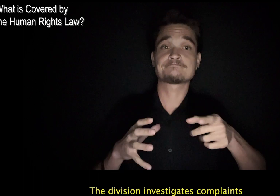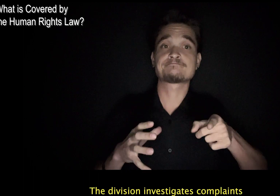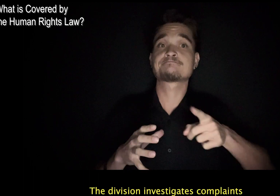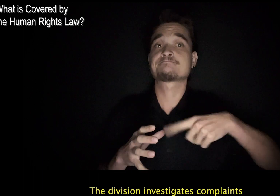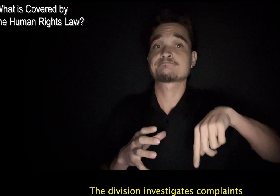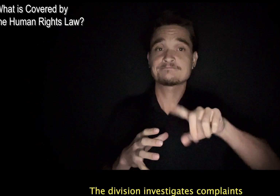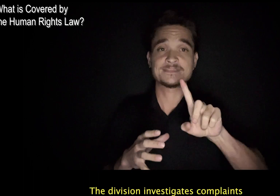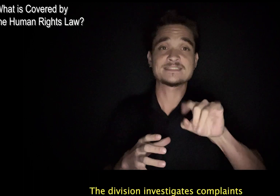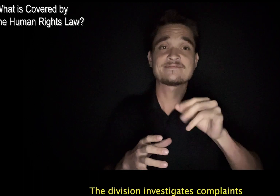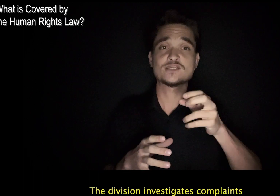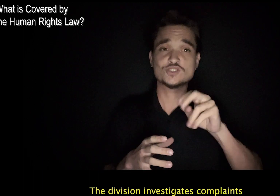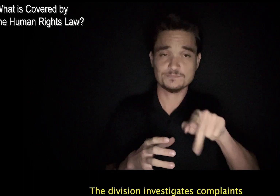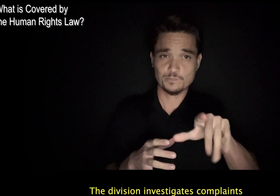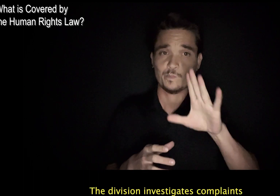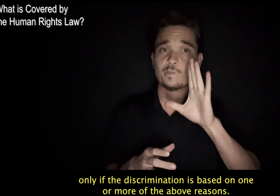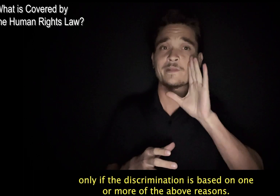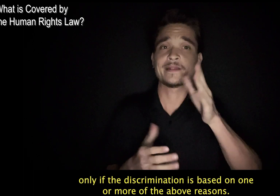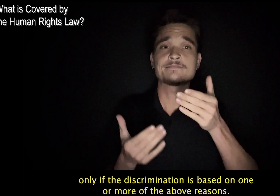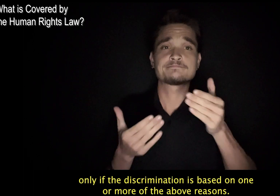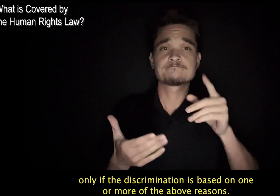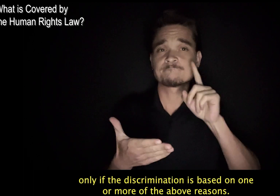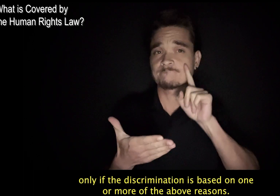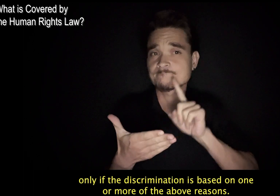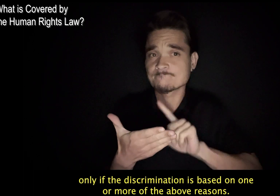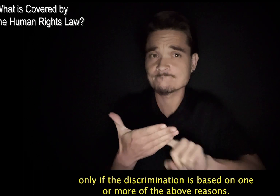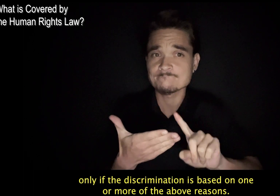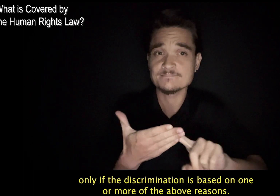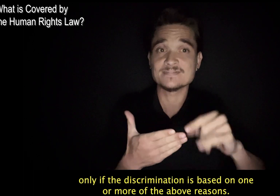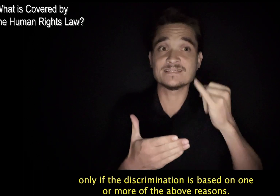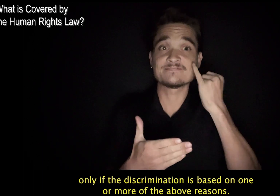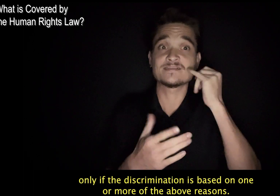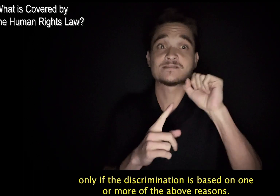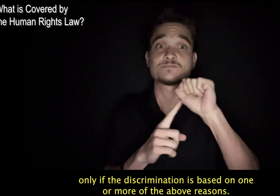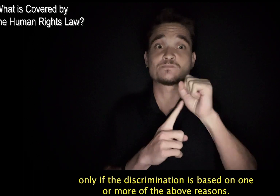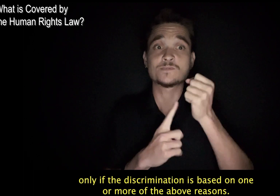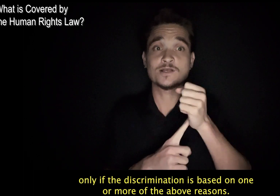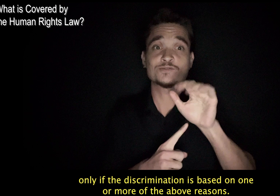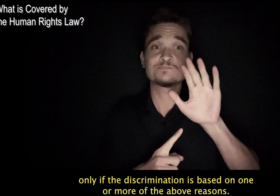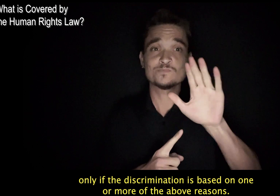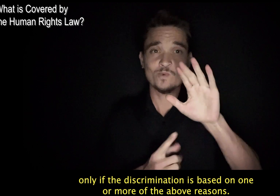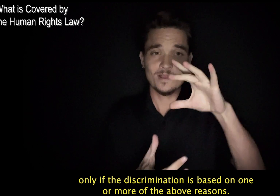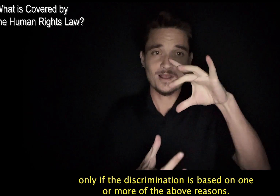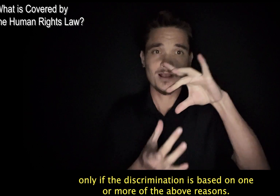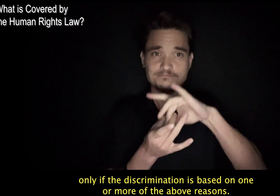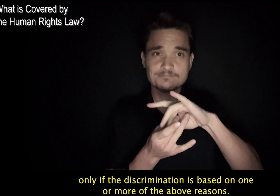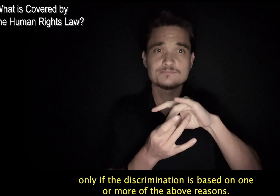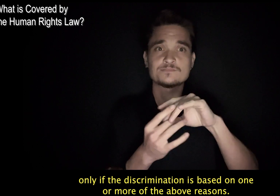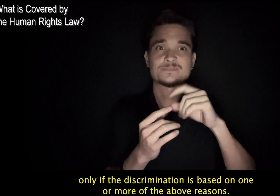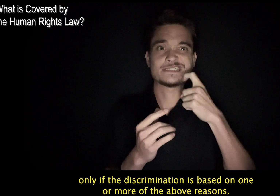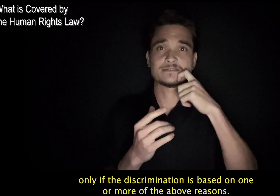The division investigates complaints only if the discrimination is based on one or more of the above reasons.